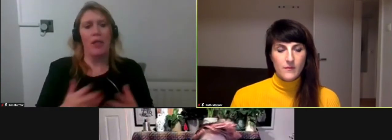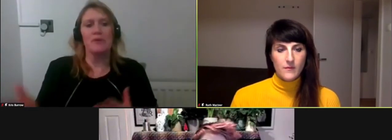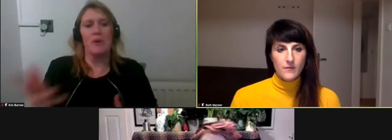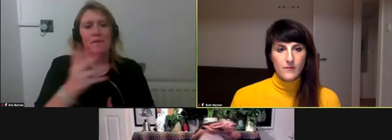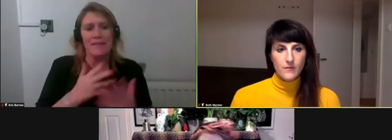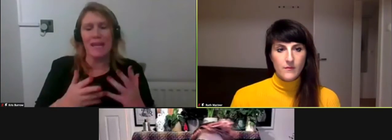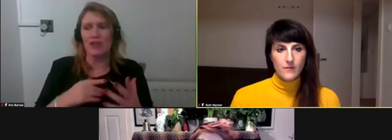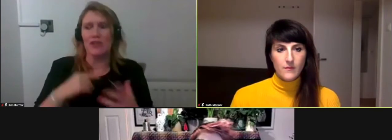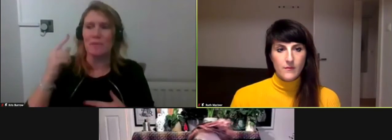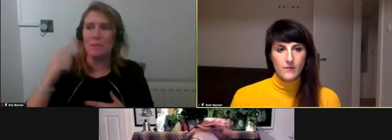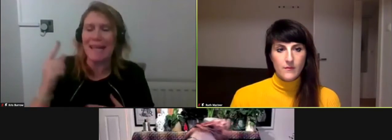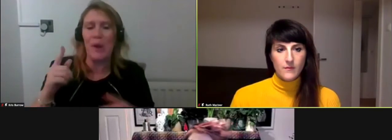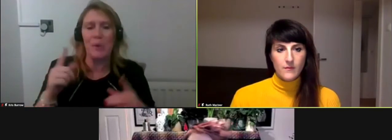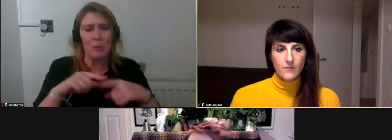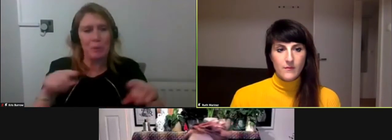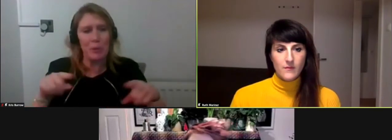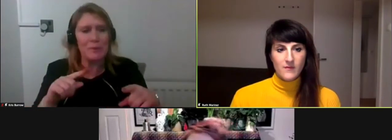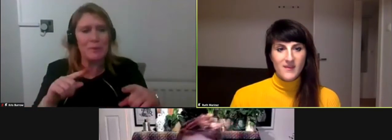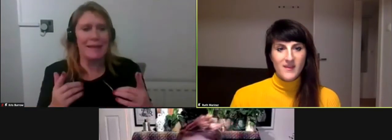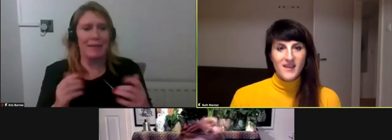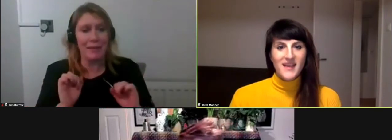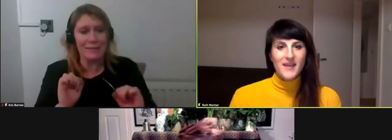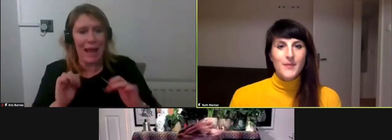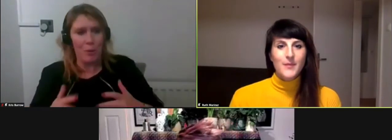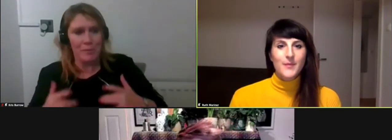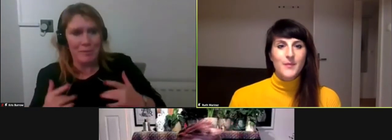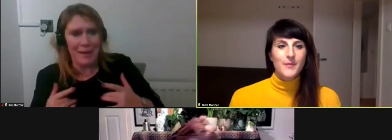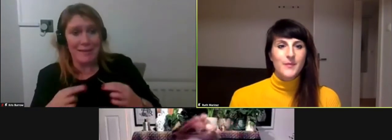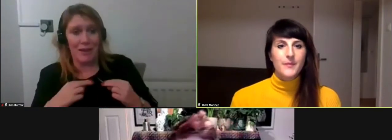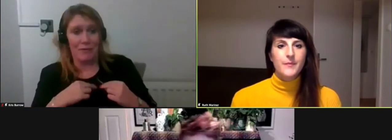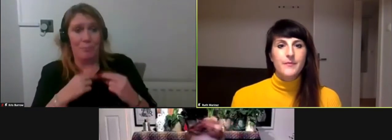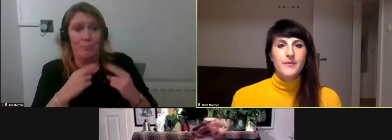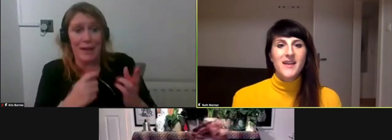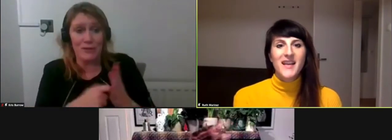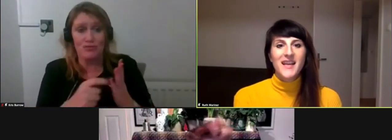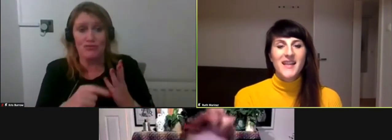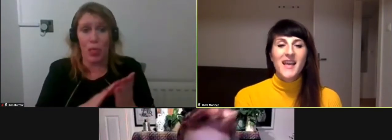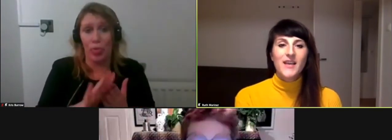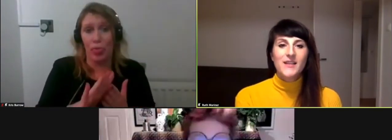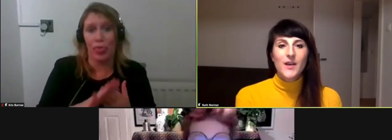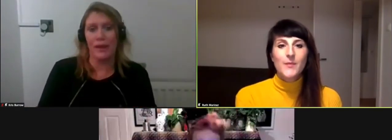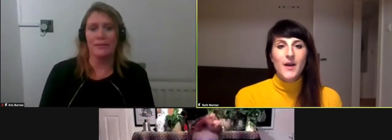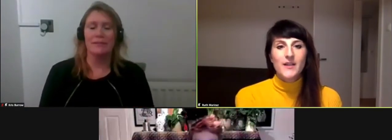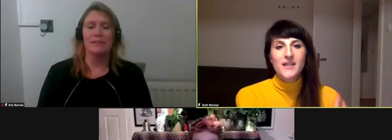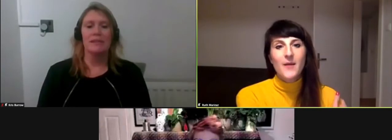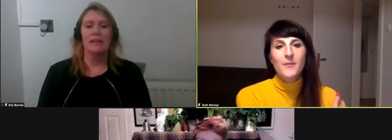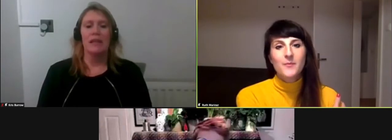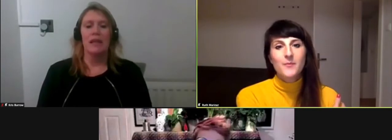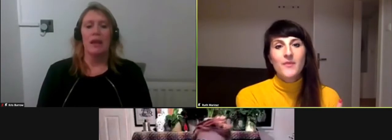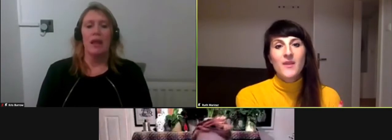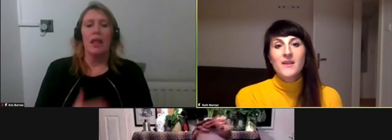music perspective. Yeah, I'll pass back to Ruth. Brilliant, thank you so much. So,